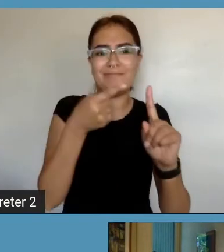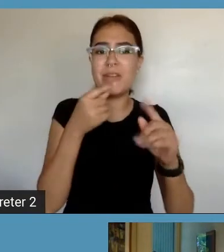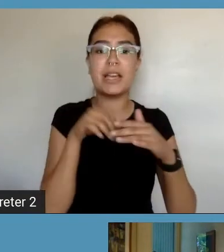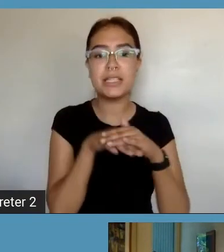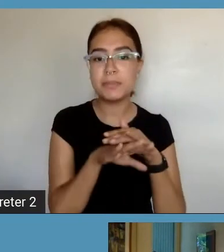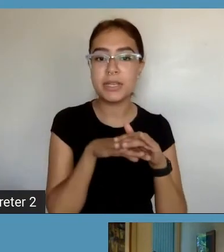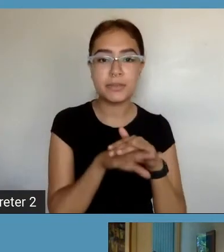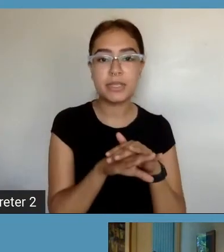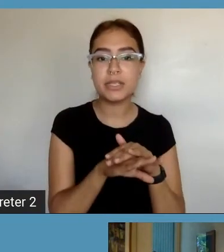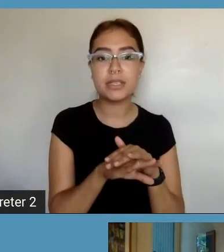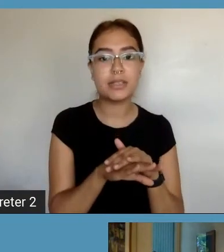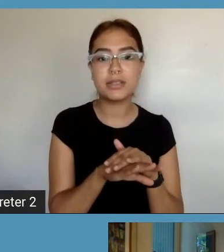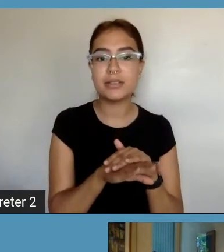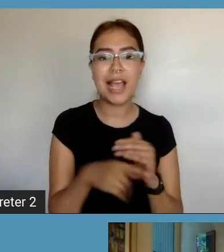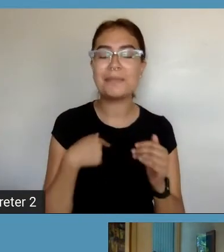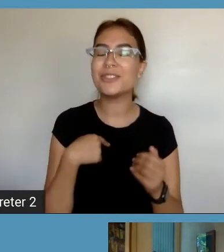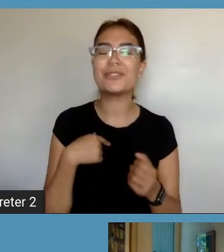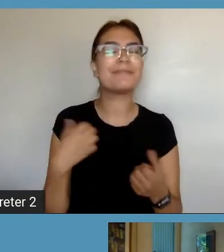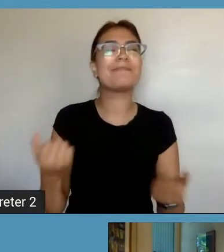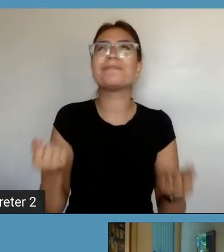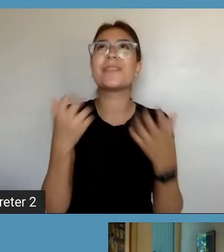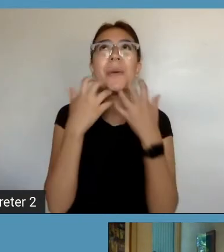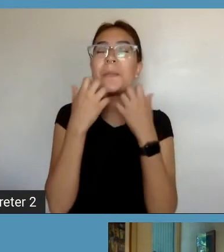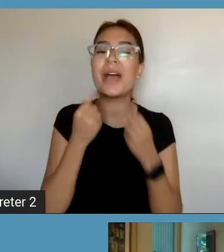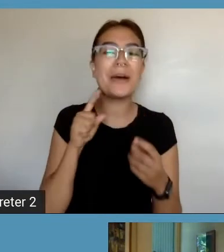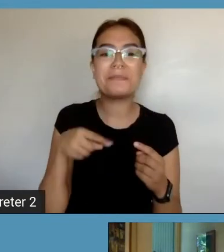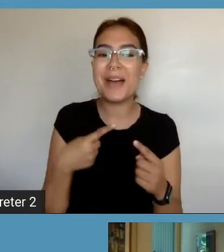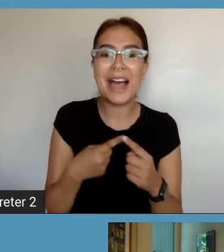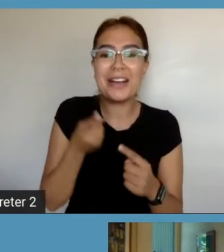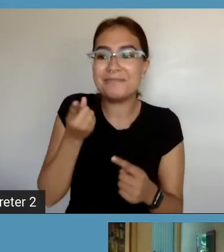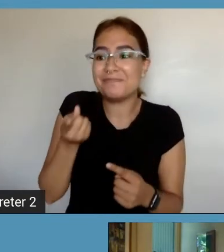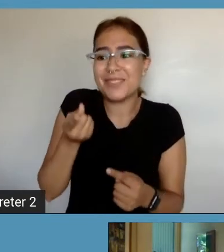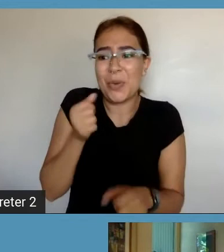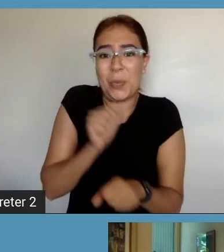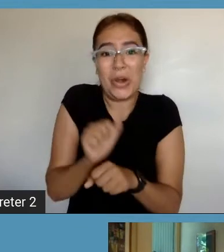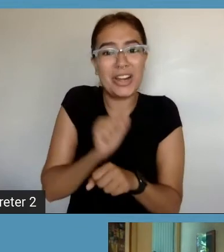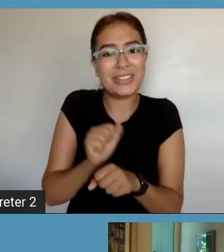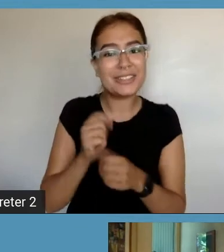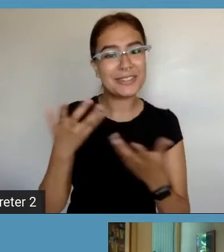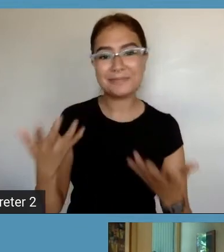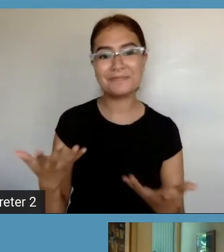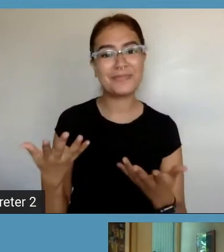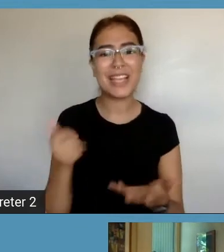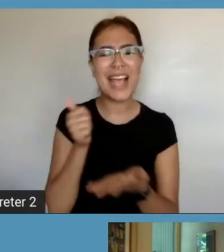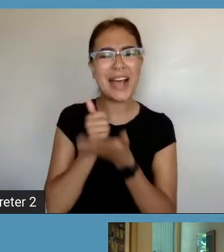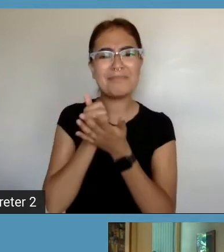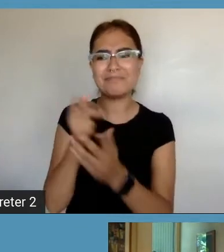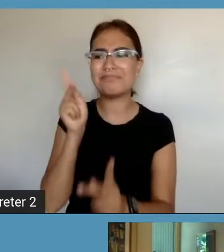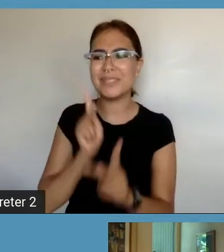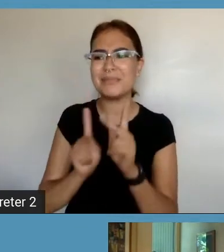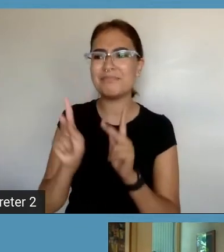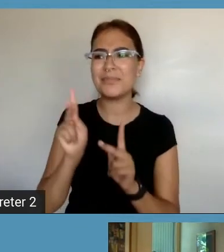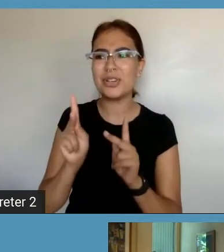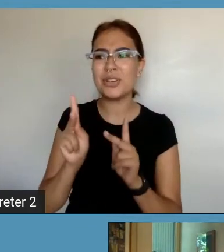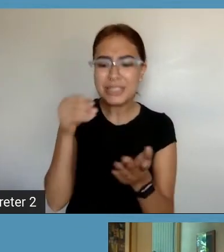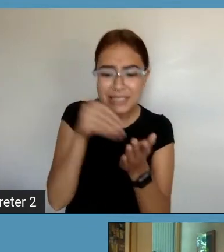I'm so passionate about this work, Passionate about helping people document their own selves